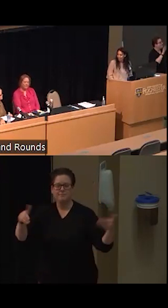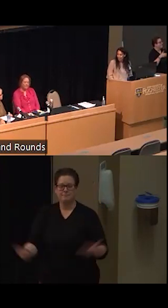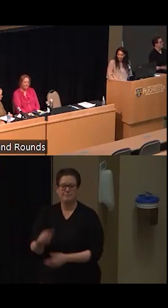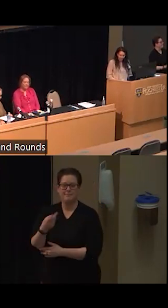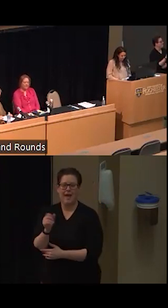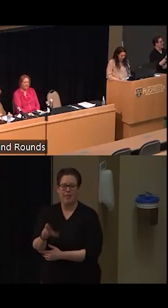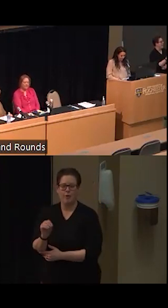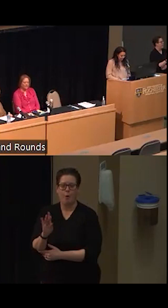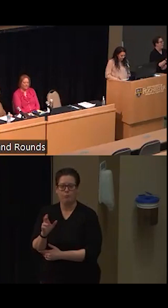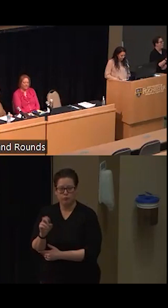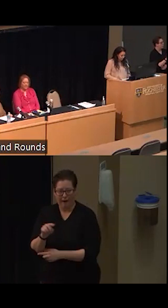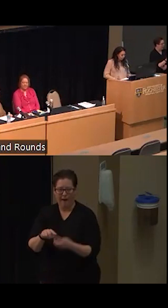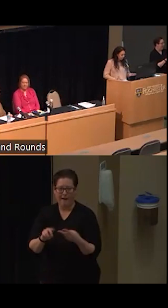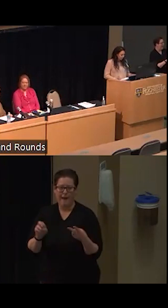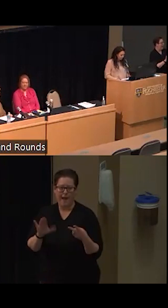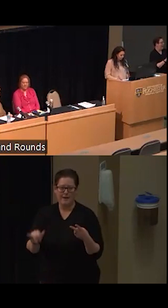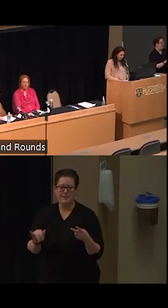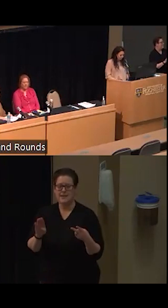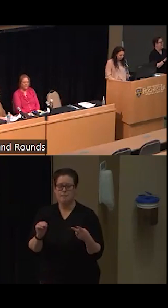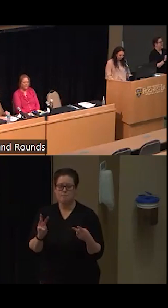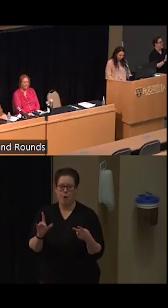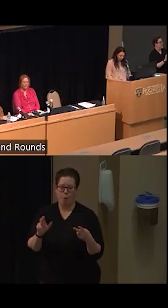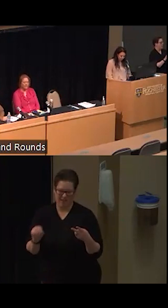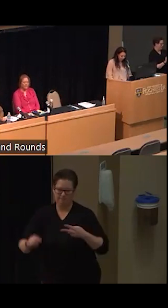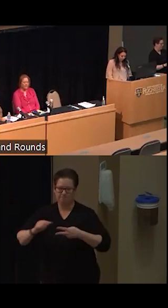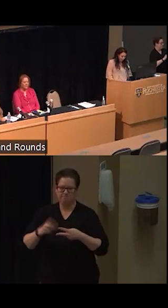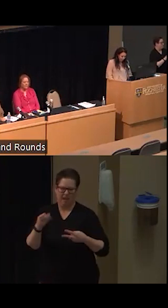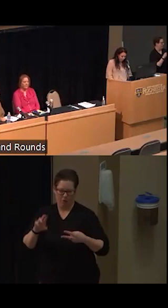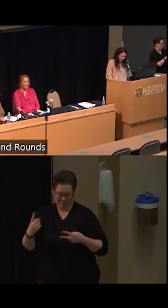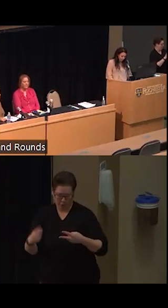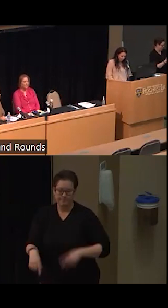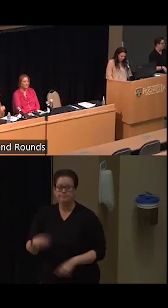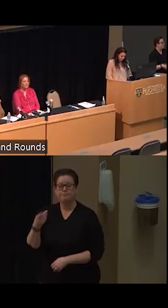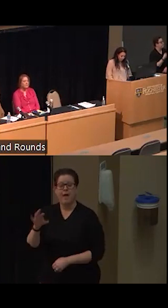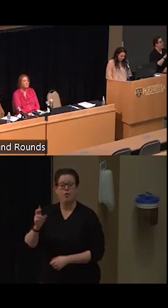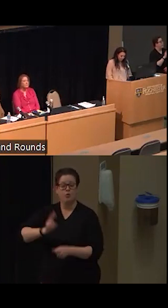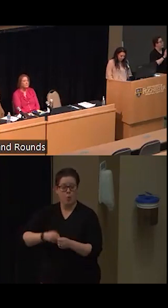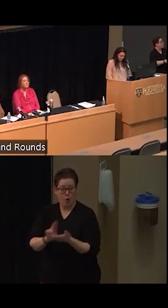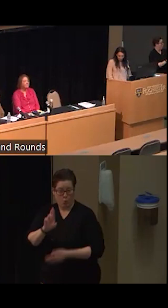O'Brien and Nancy Bolin we'll start with Heather Heather joined the University of Rochester as a